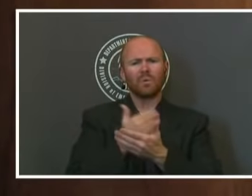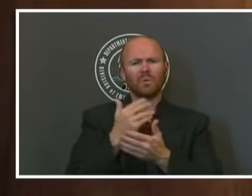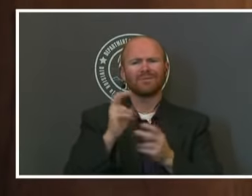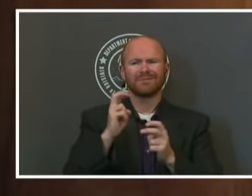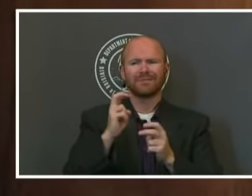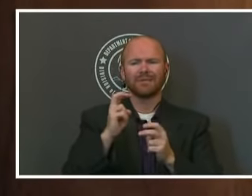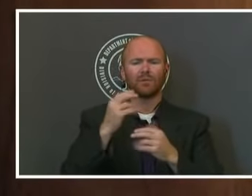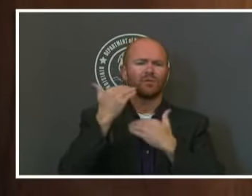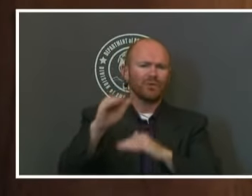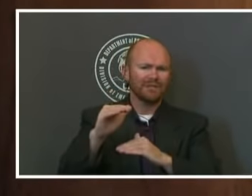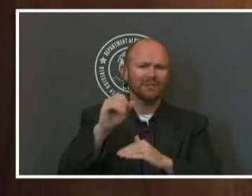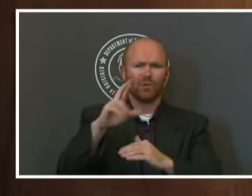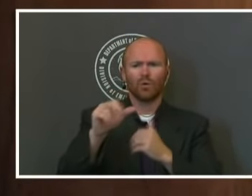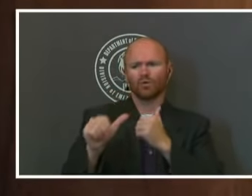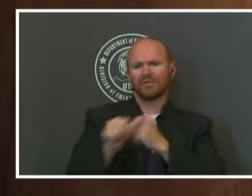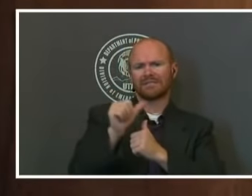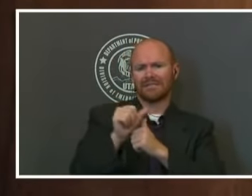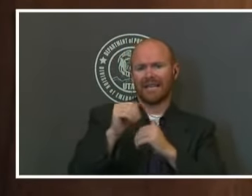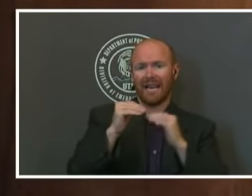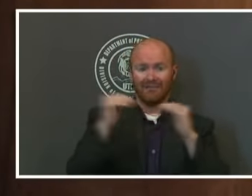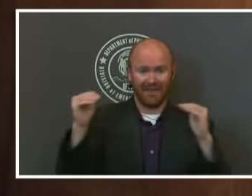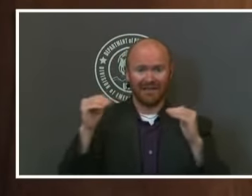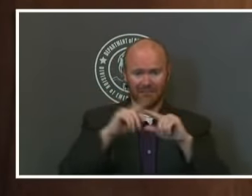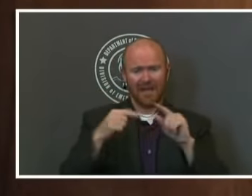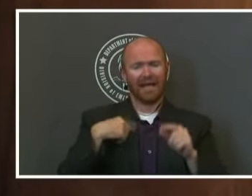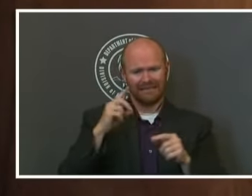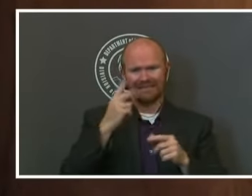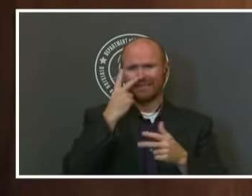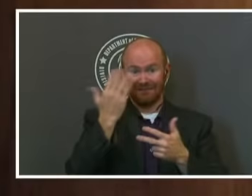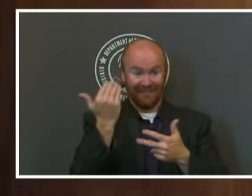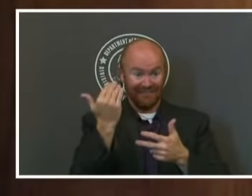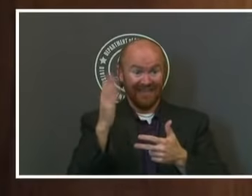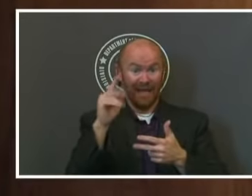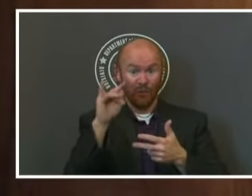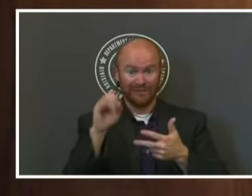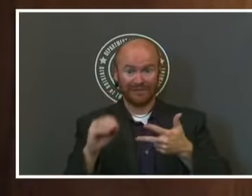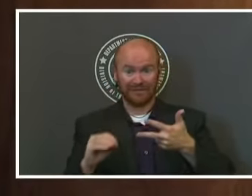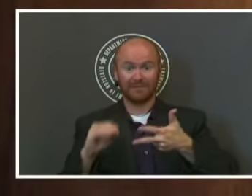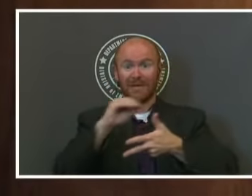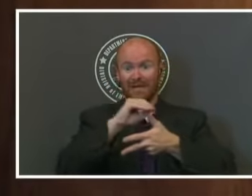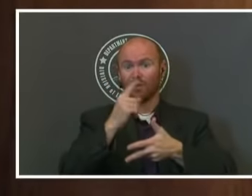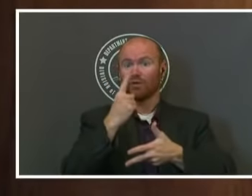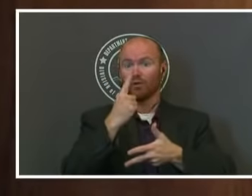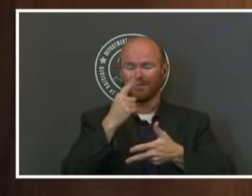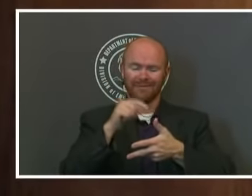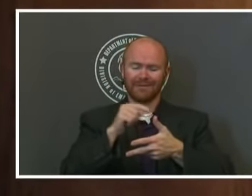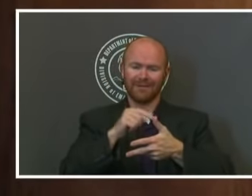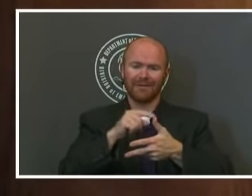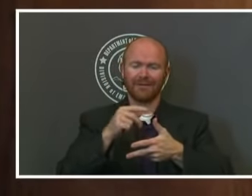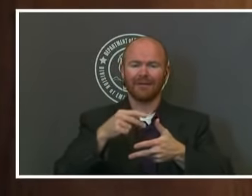implemented statewide but we did